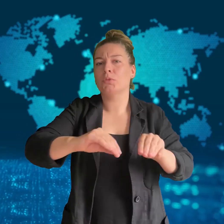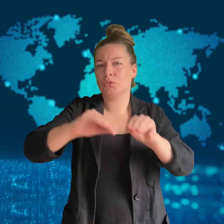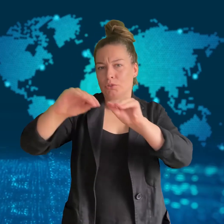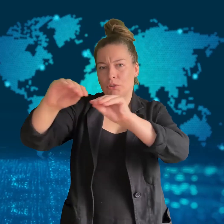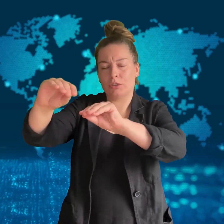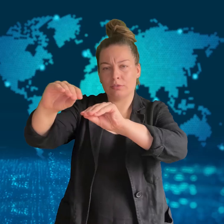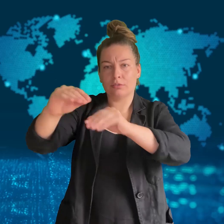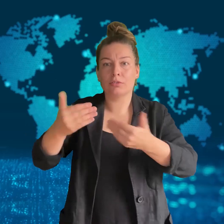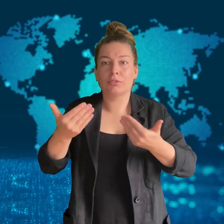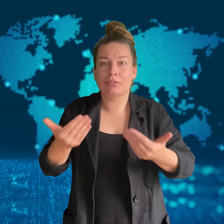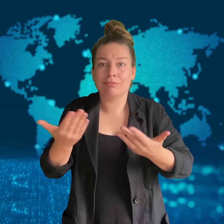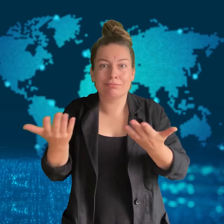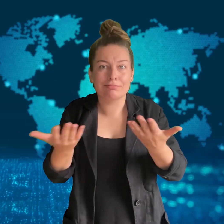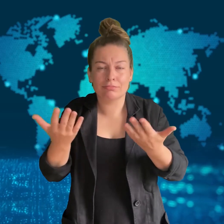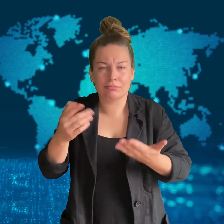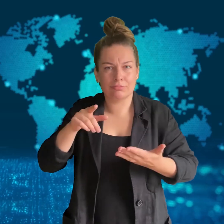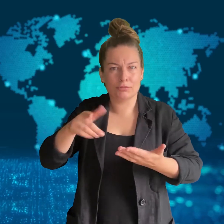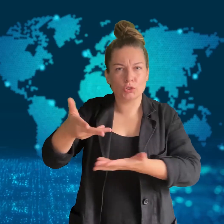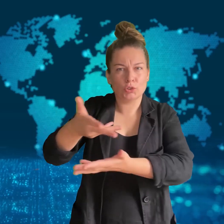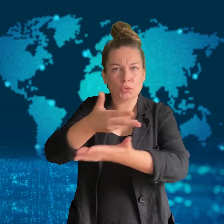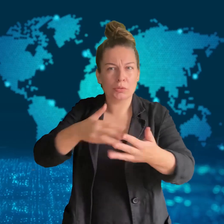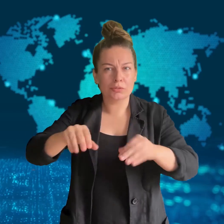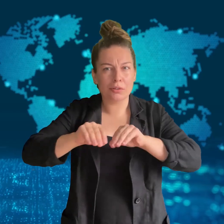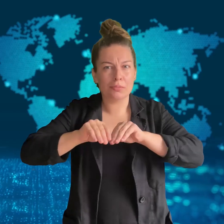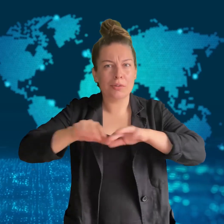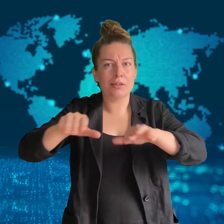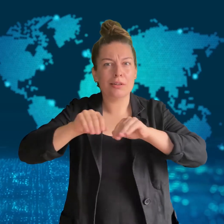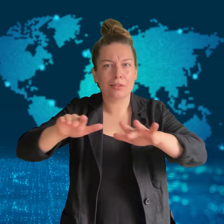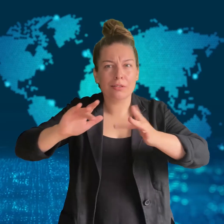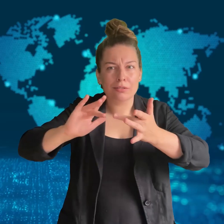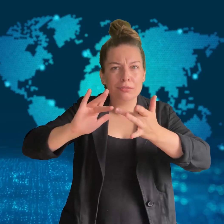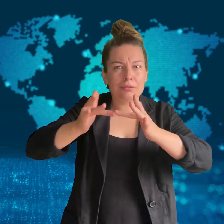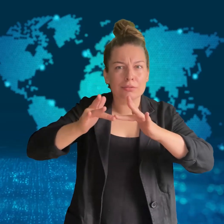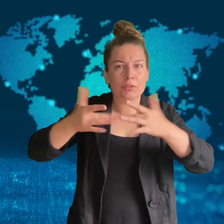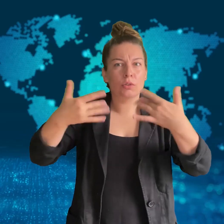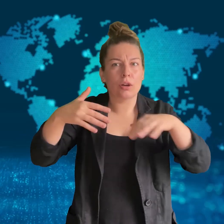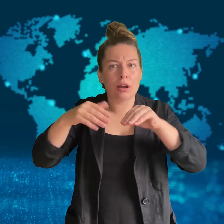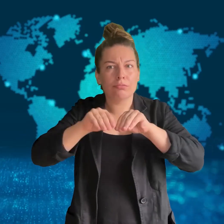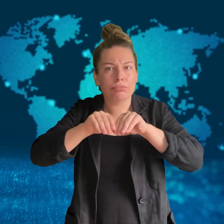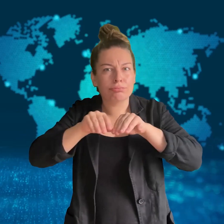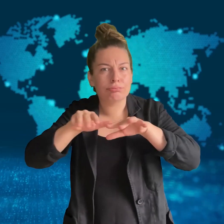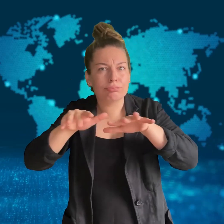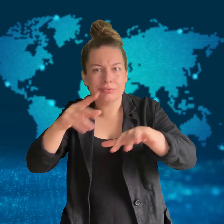A fifth police officer was transferred to